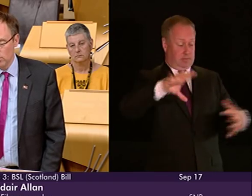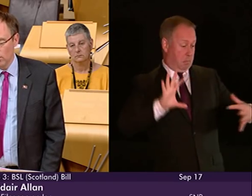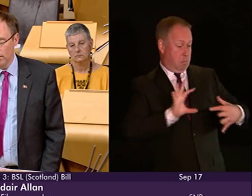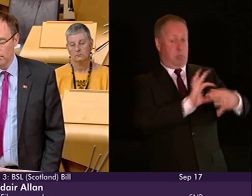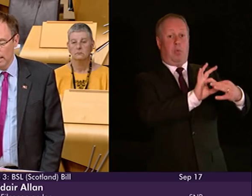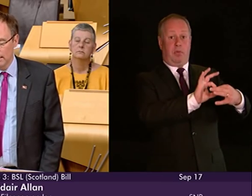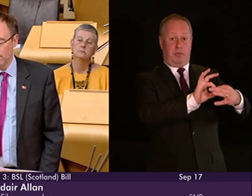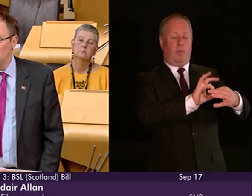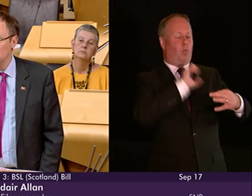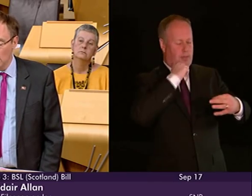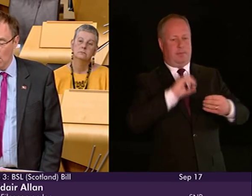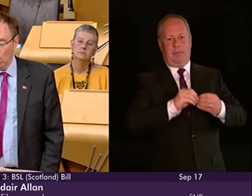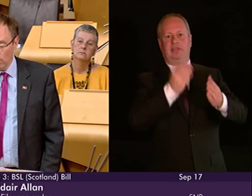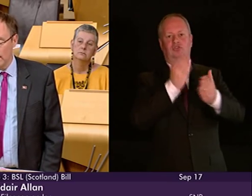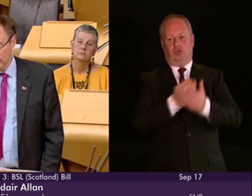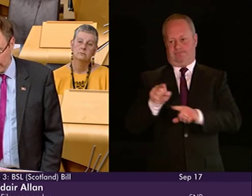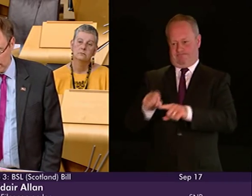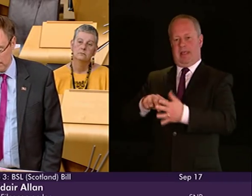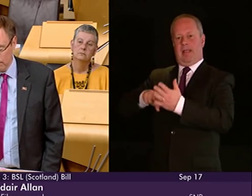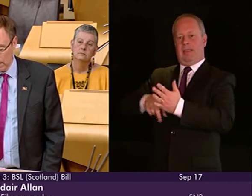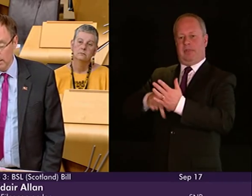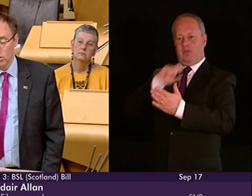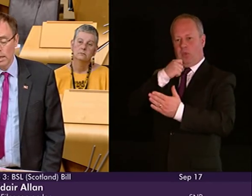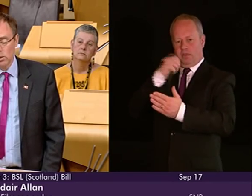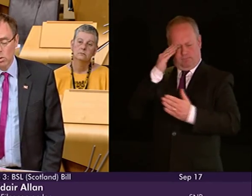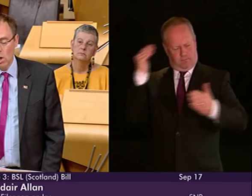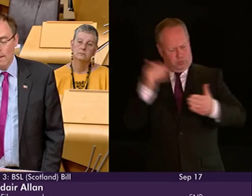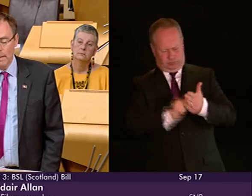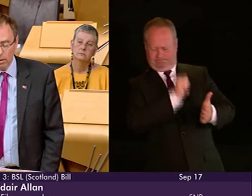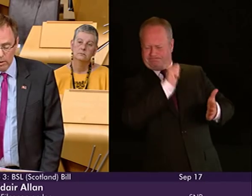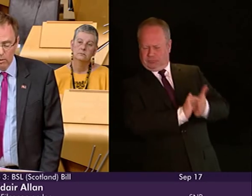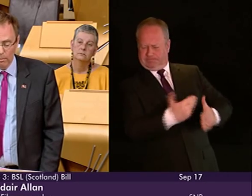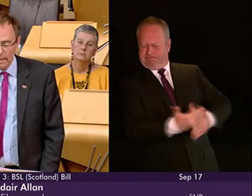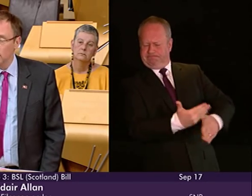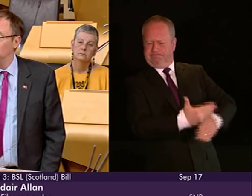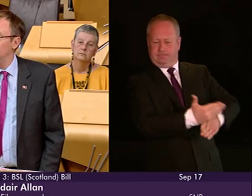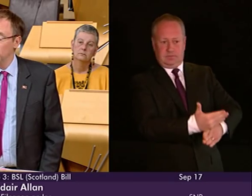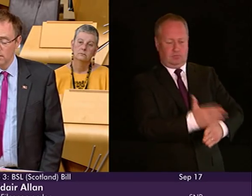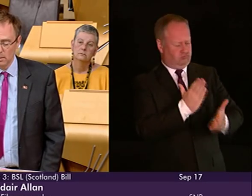to ensure that plans focus on the right things and, in doing so, make a practical difference